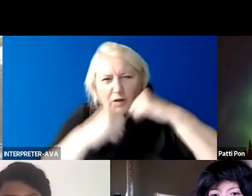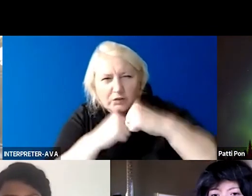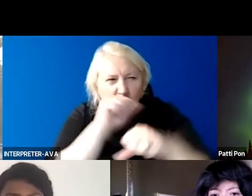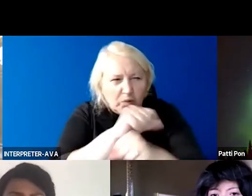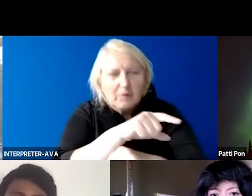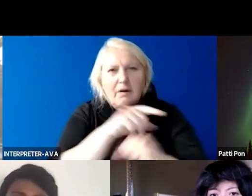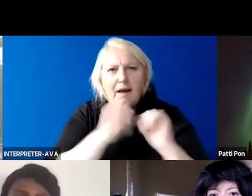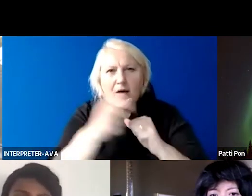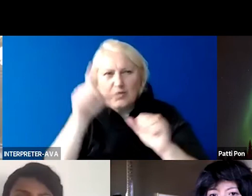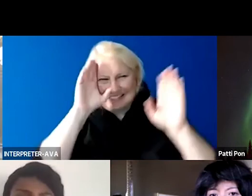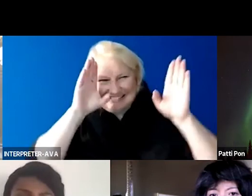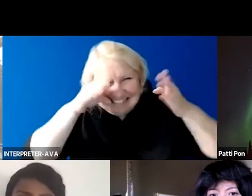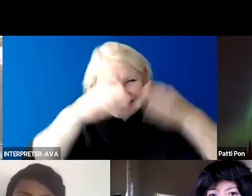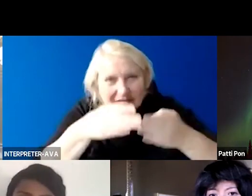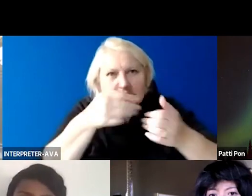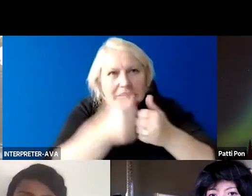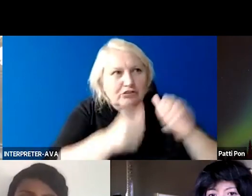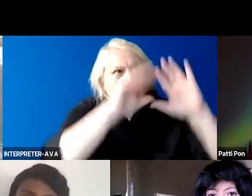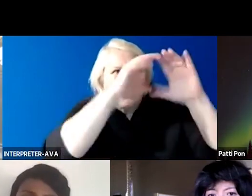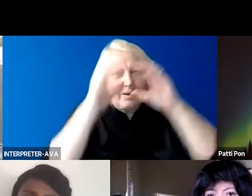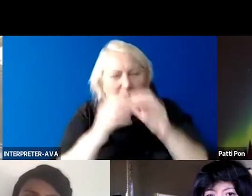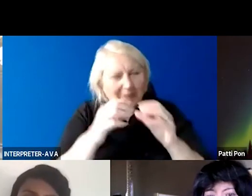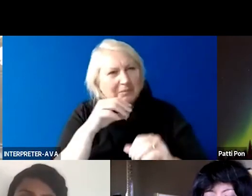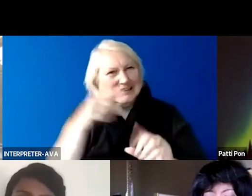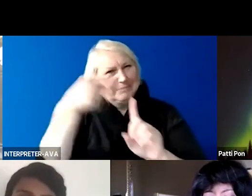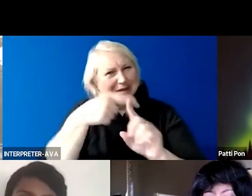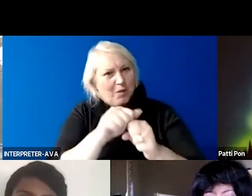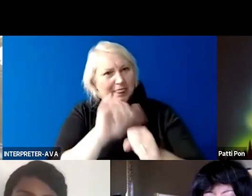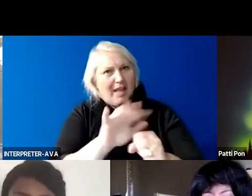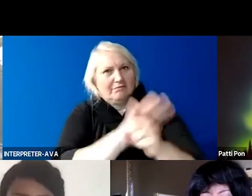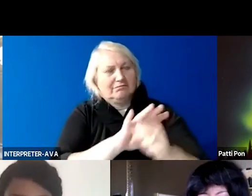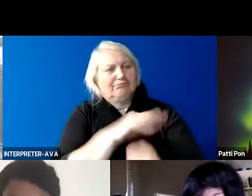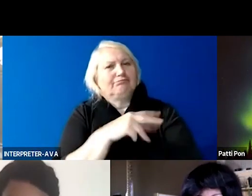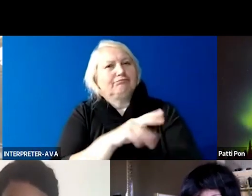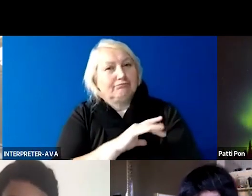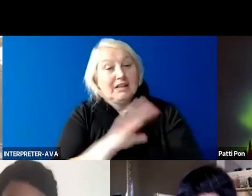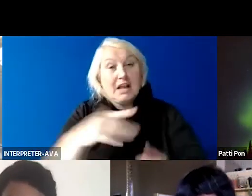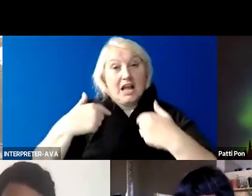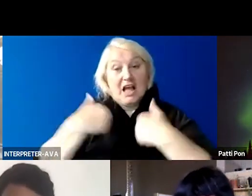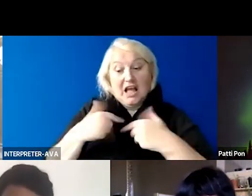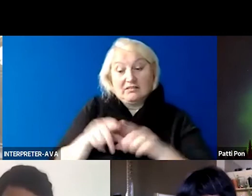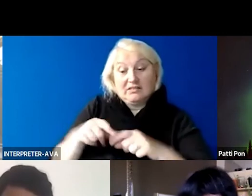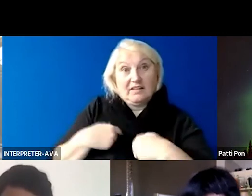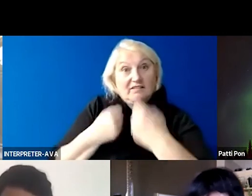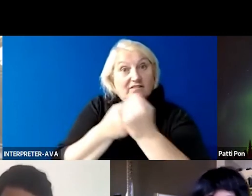the spirals and how you worked around that. As a funder, I know that your application